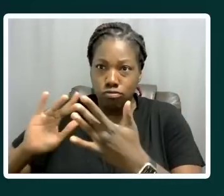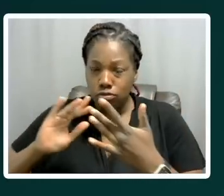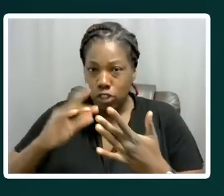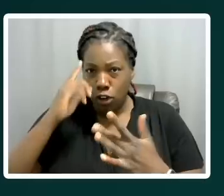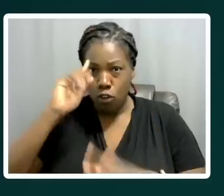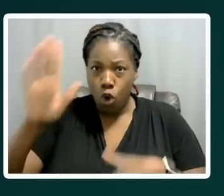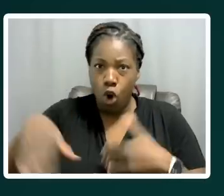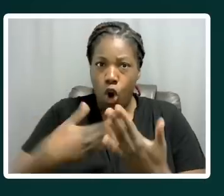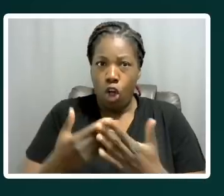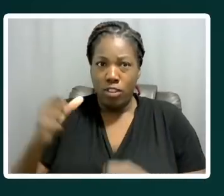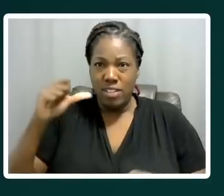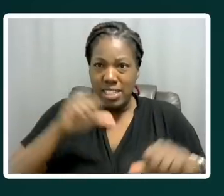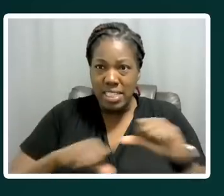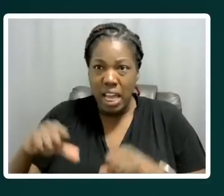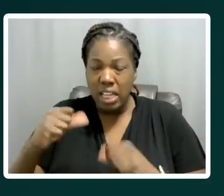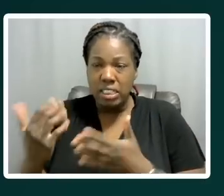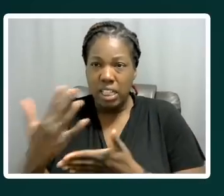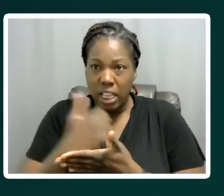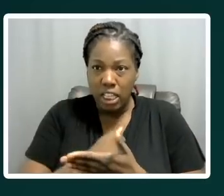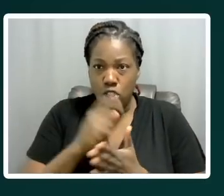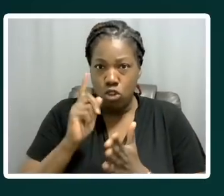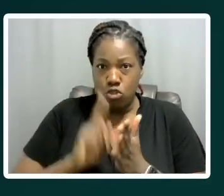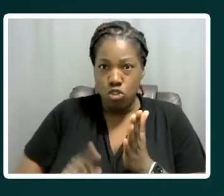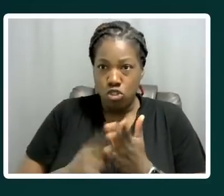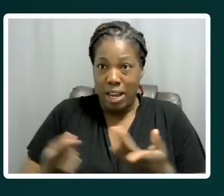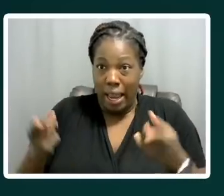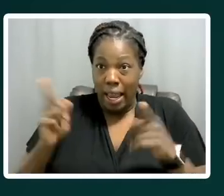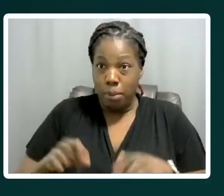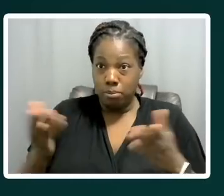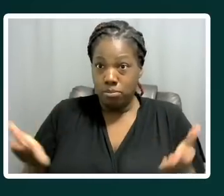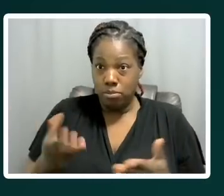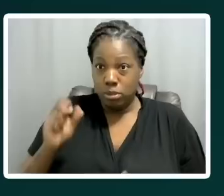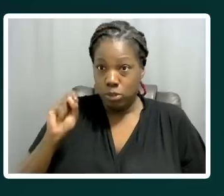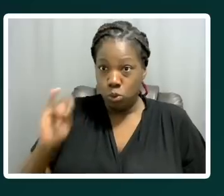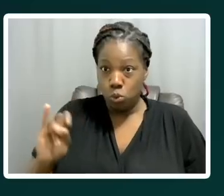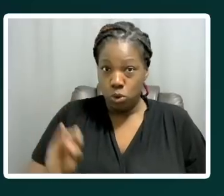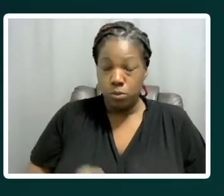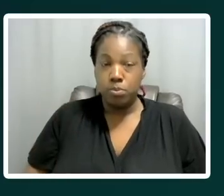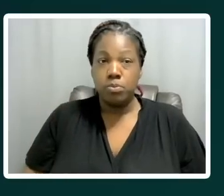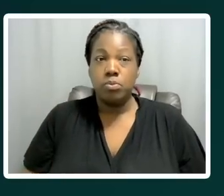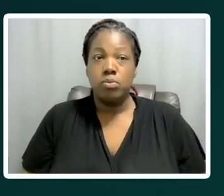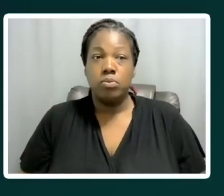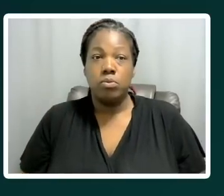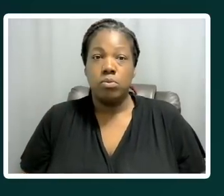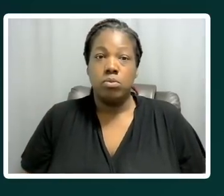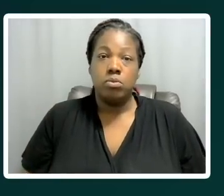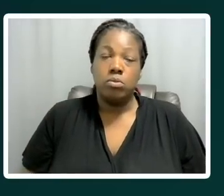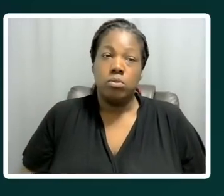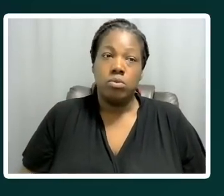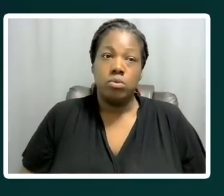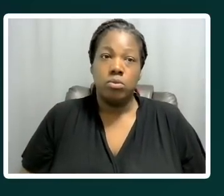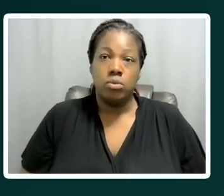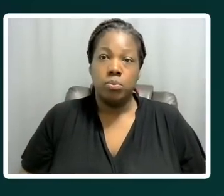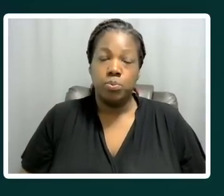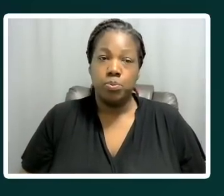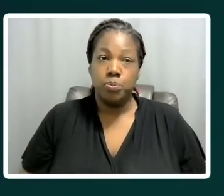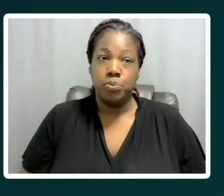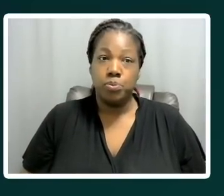the collections, and the research at the Smithsonian. So the ways that we go about this